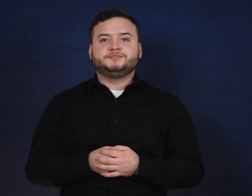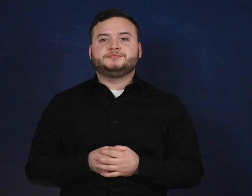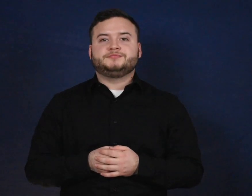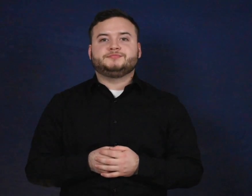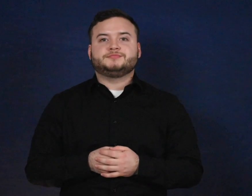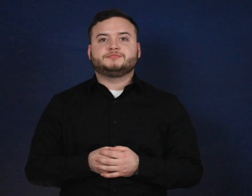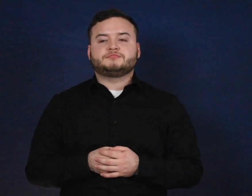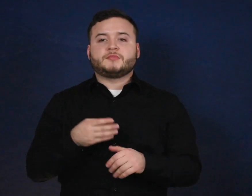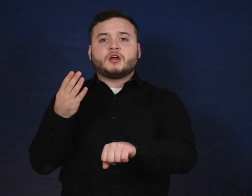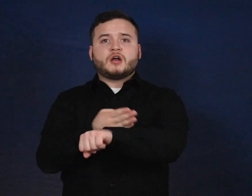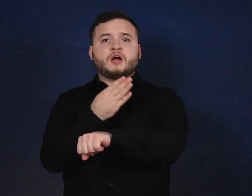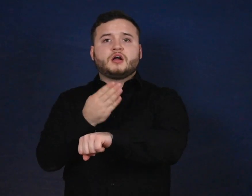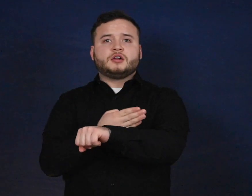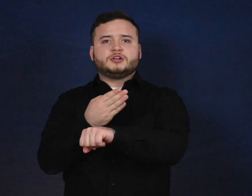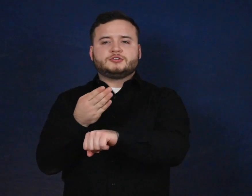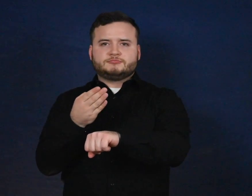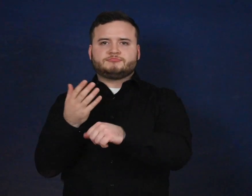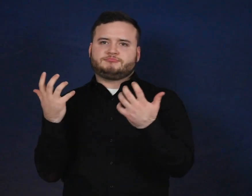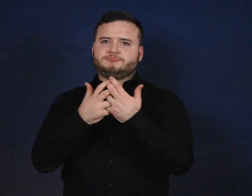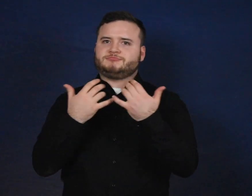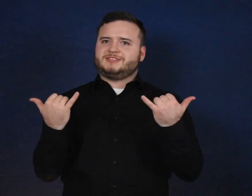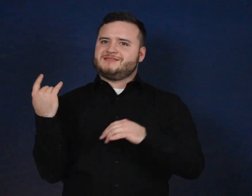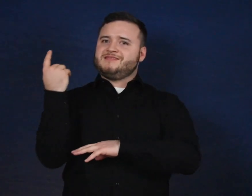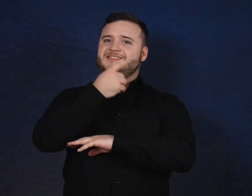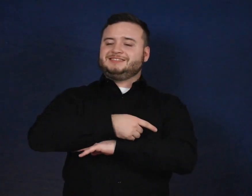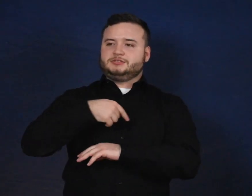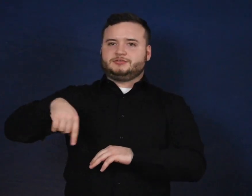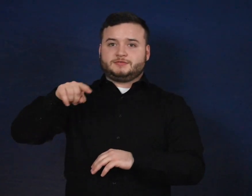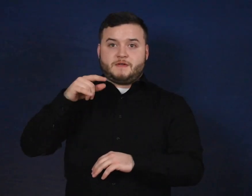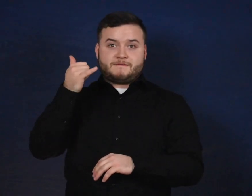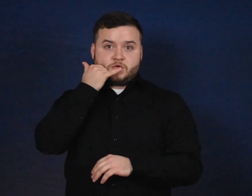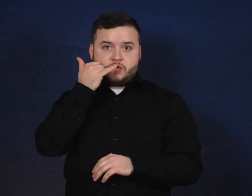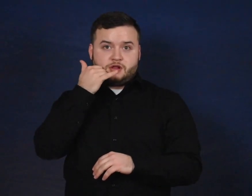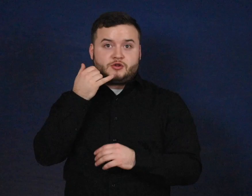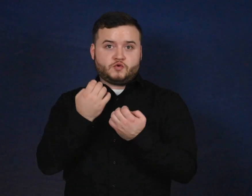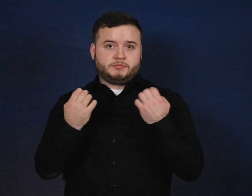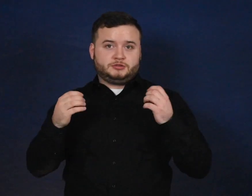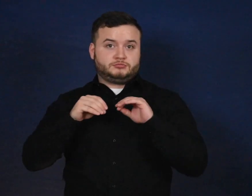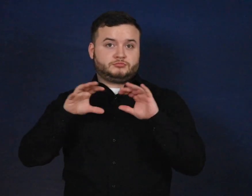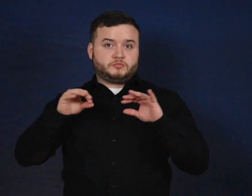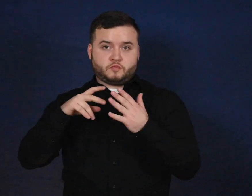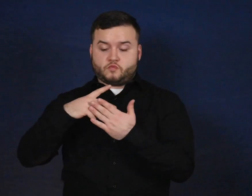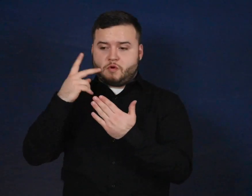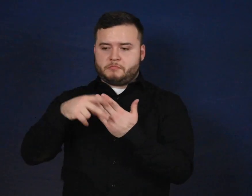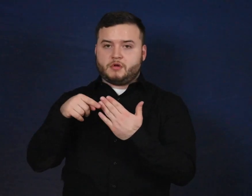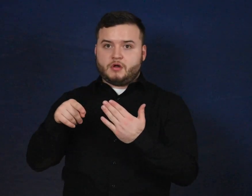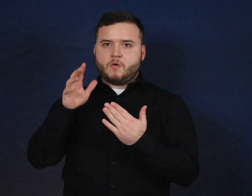Modernizing the Telephone Equipment Distribution program will offer